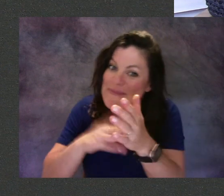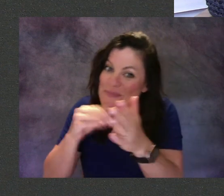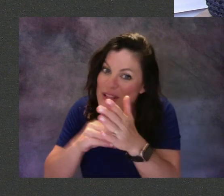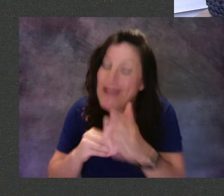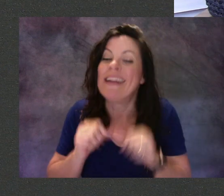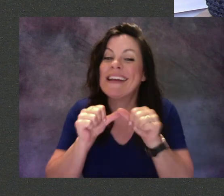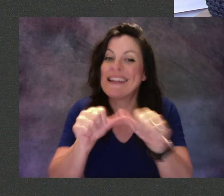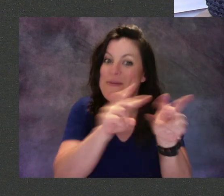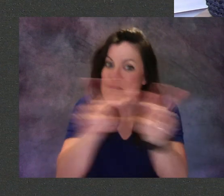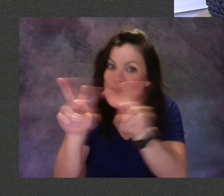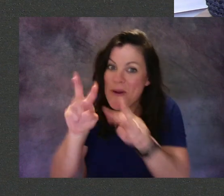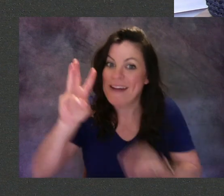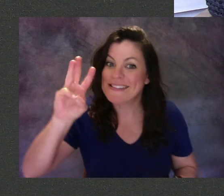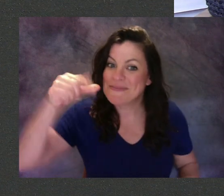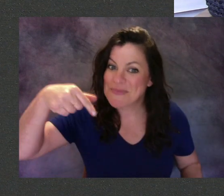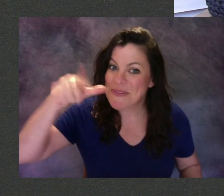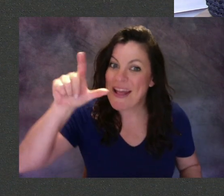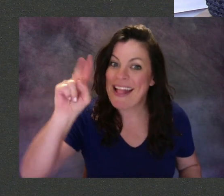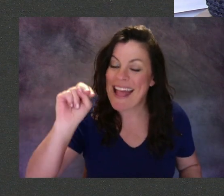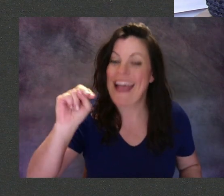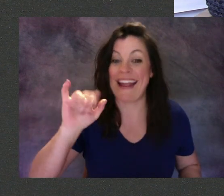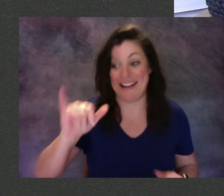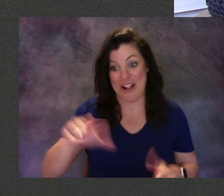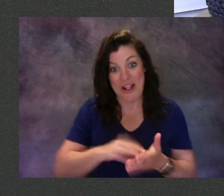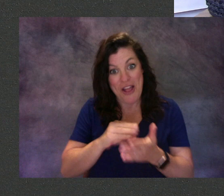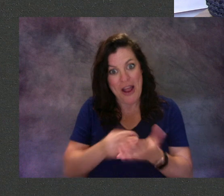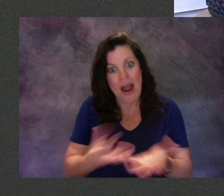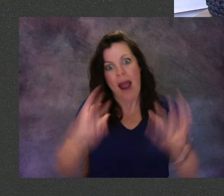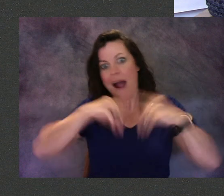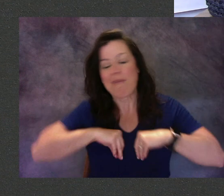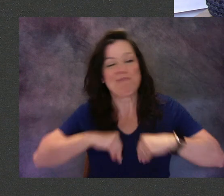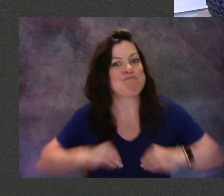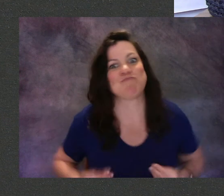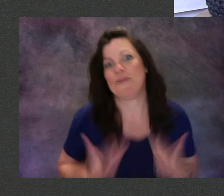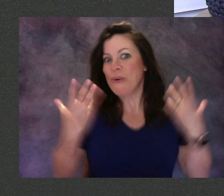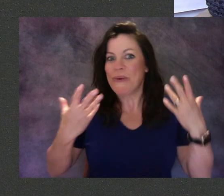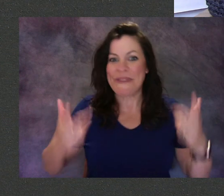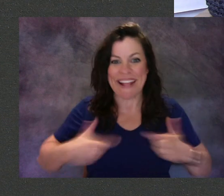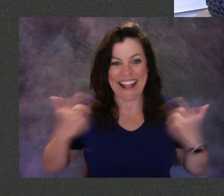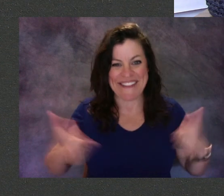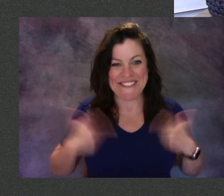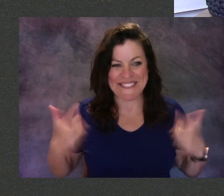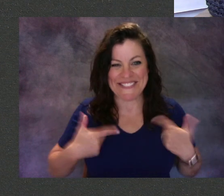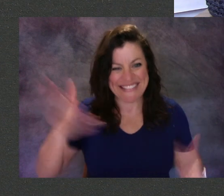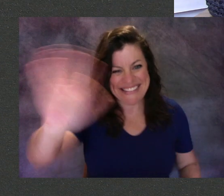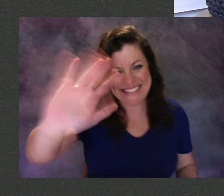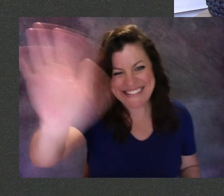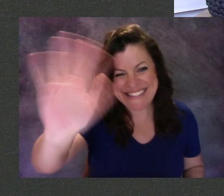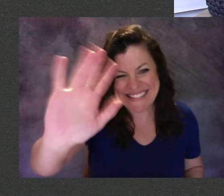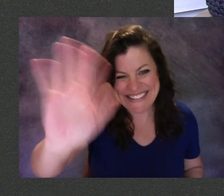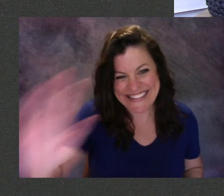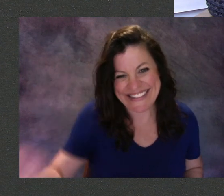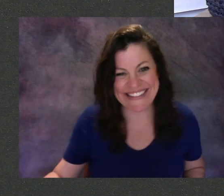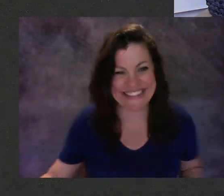WQLN. Where learning is brought to life. Until we see you again. Bye.